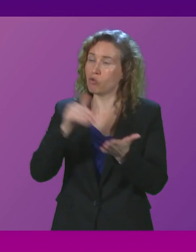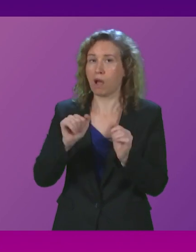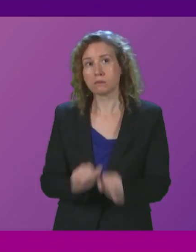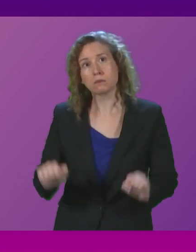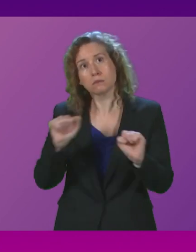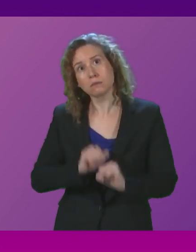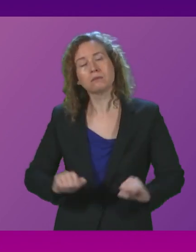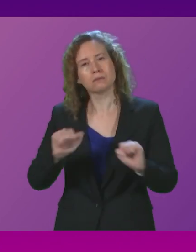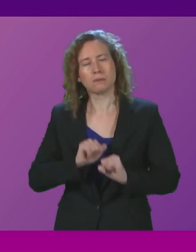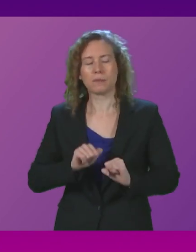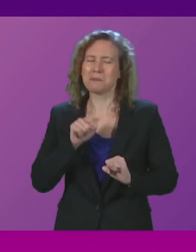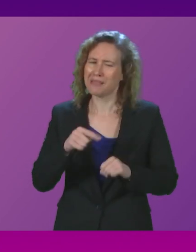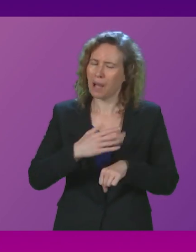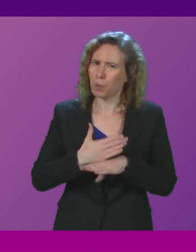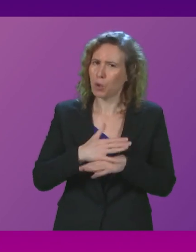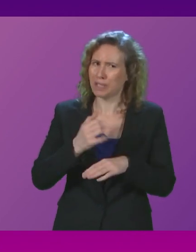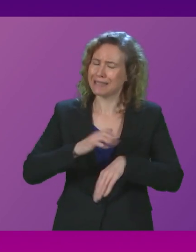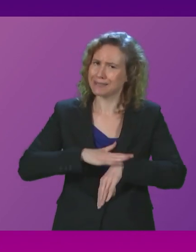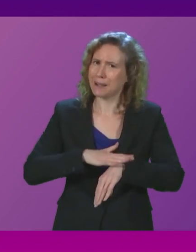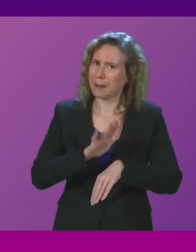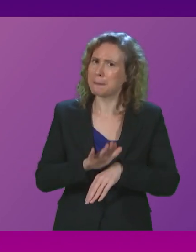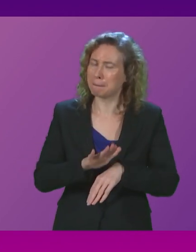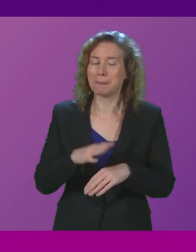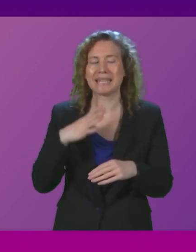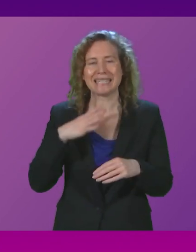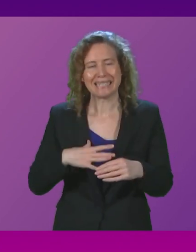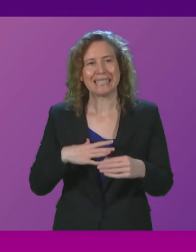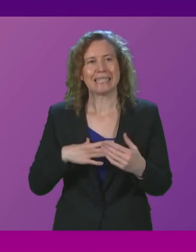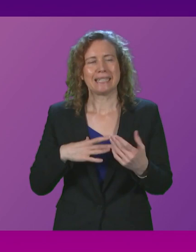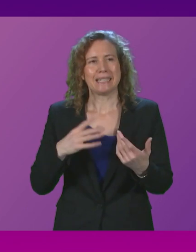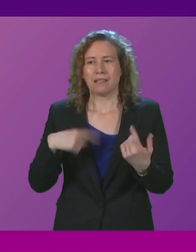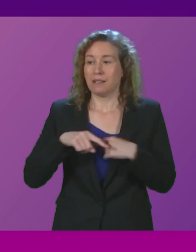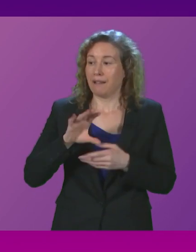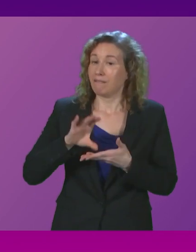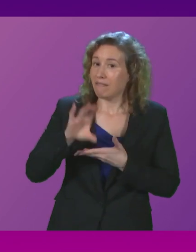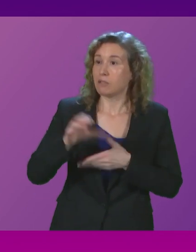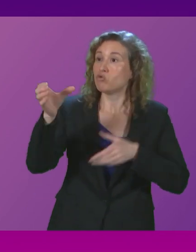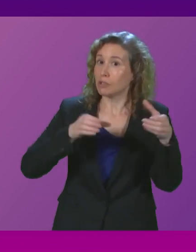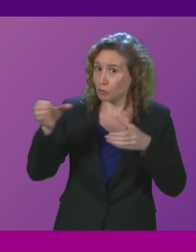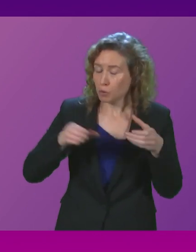That work takes time, and it requires the investment in recruitment that I have spoken